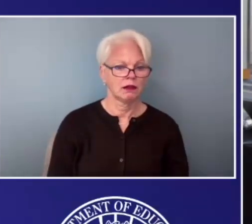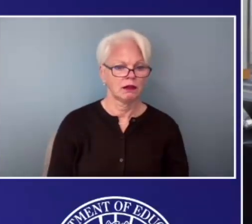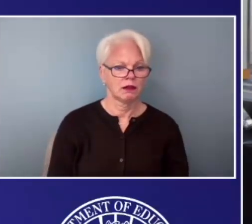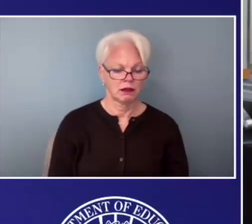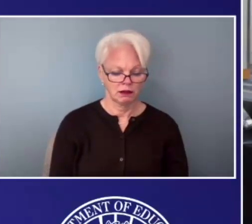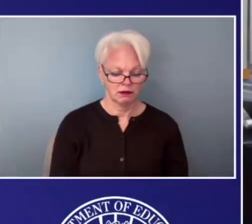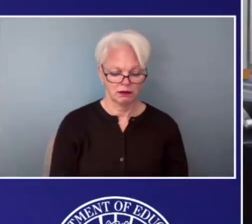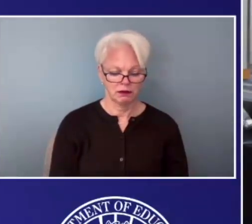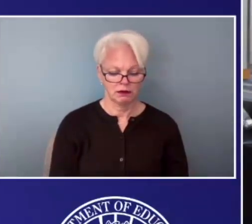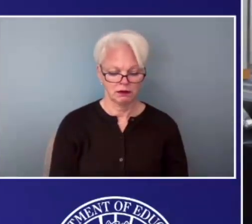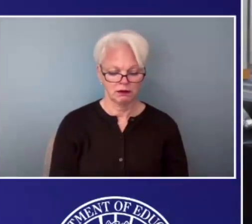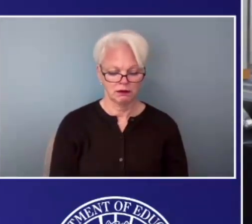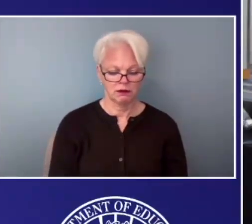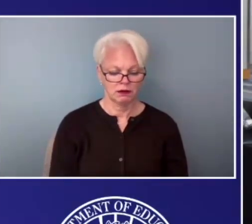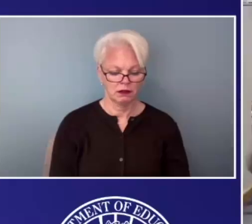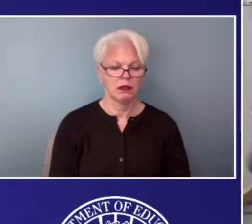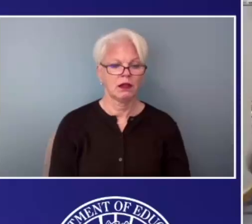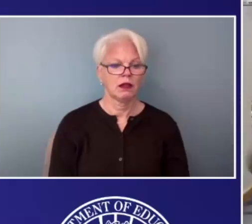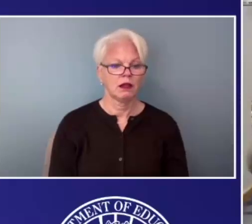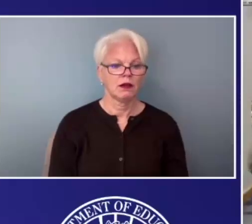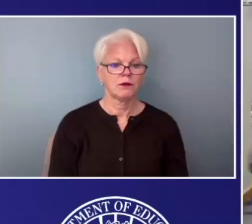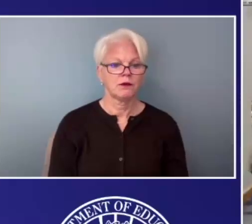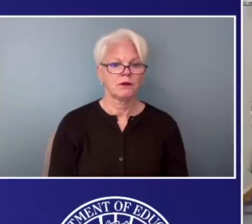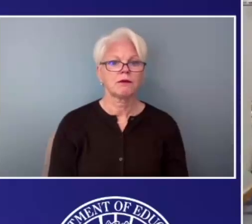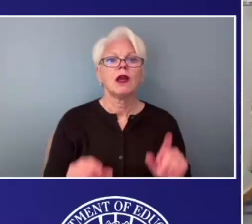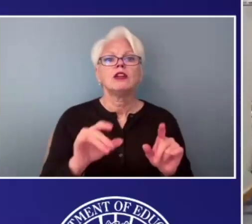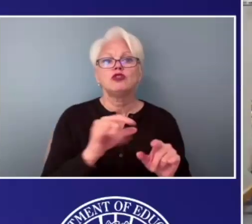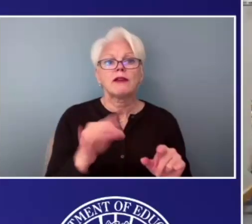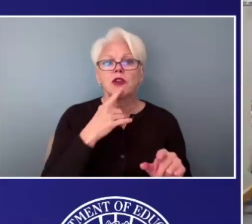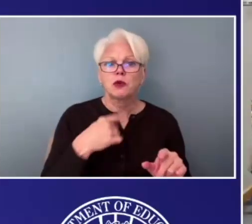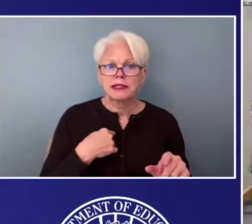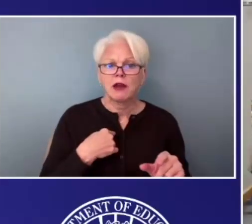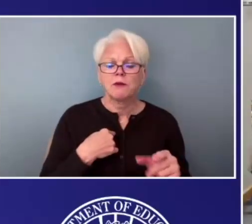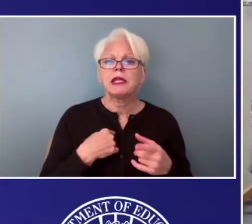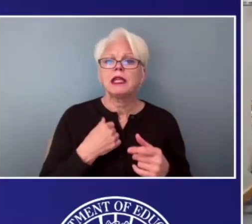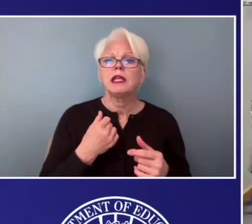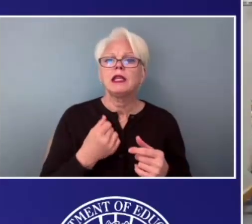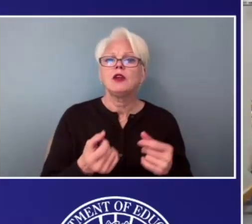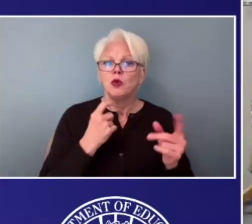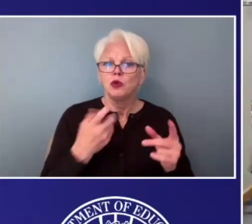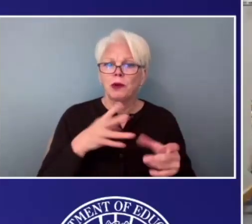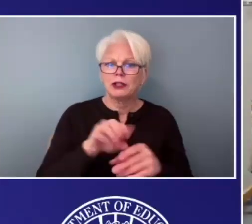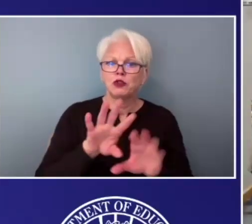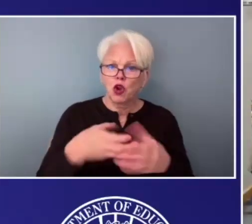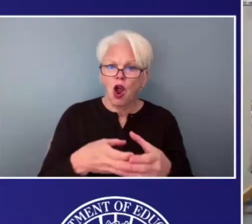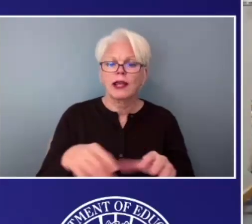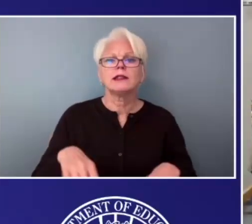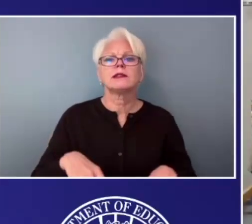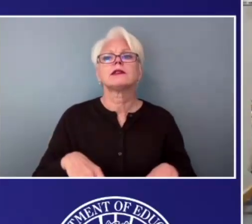Jeff, if you could let me know the people that you would like in your caucus, the topic and the amount of time. Sure. We're just, we're just confirming